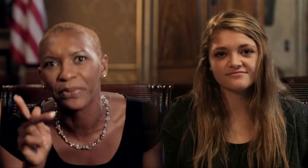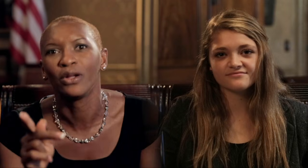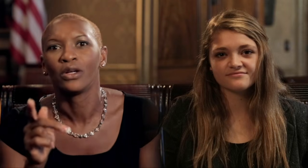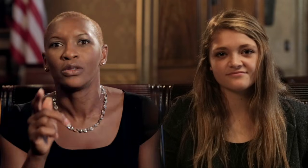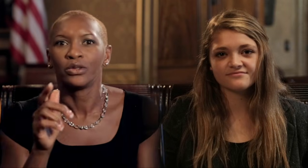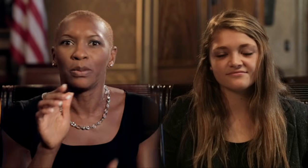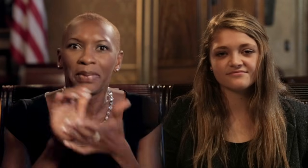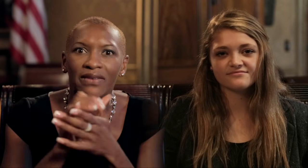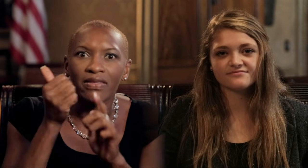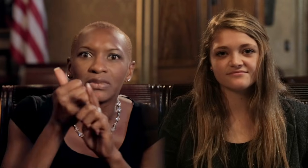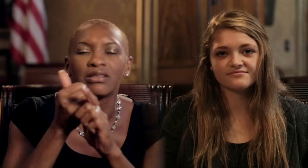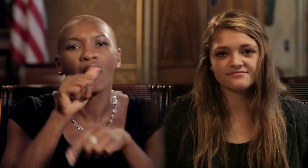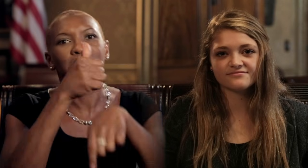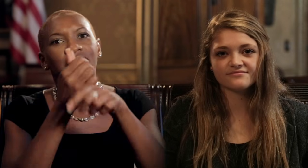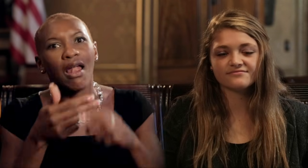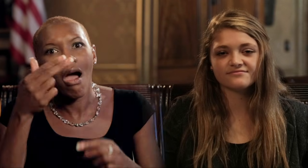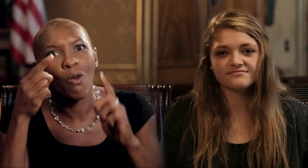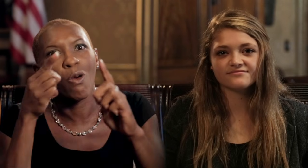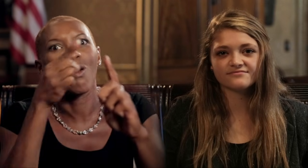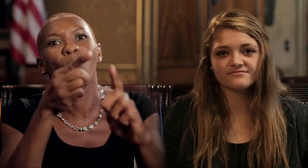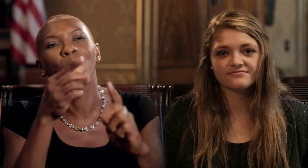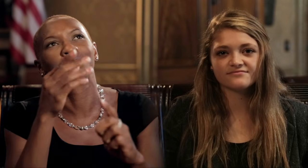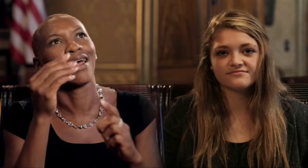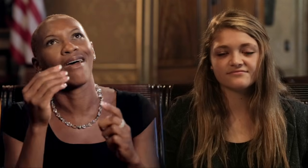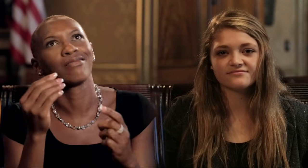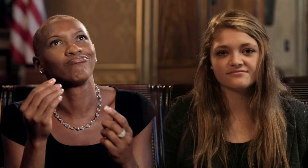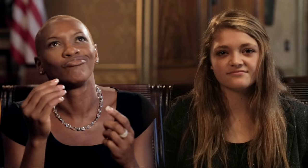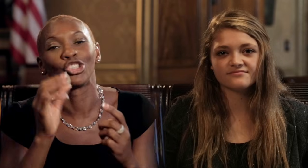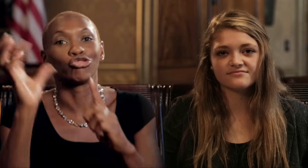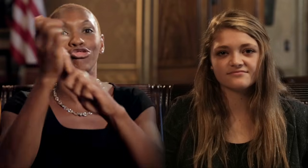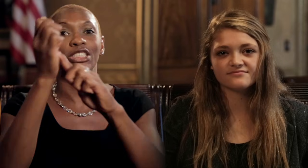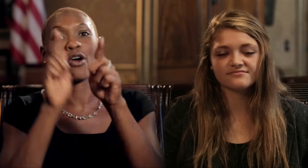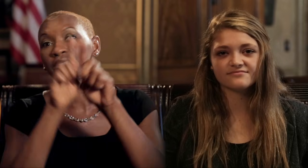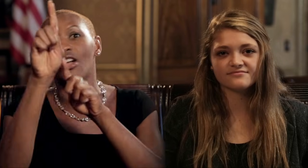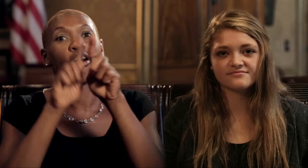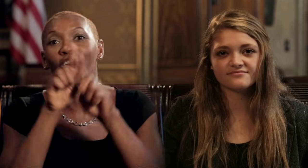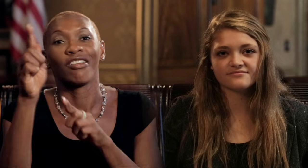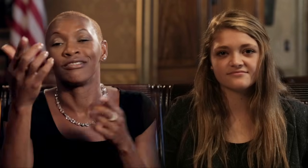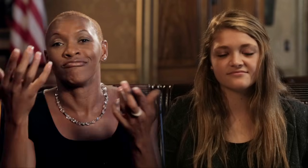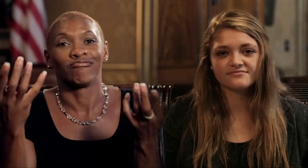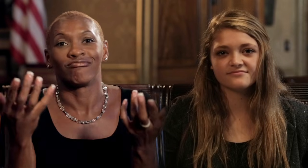to believe in themselves, to set high goals, and to reach for the stars.